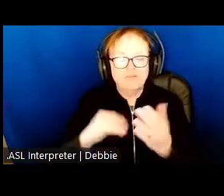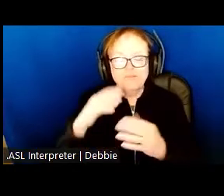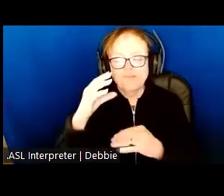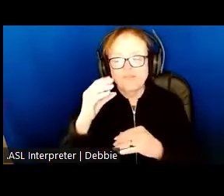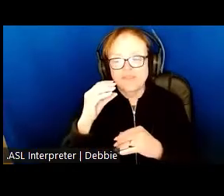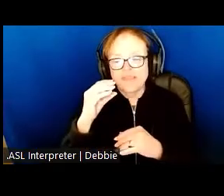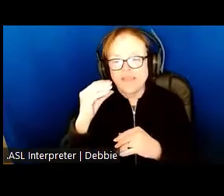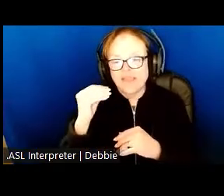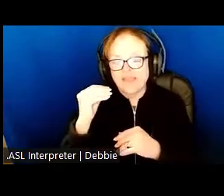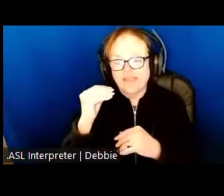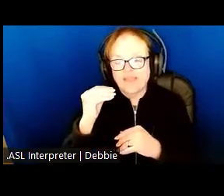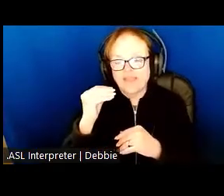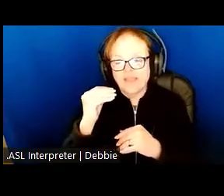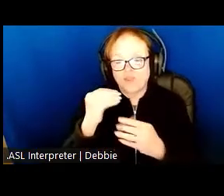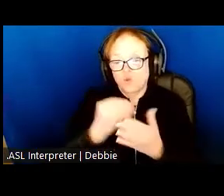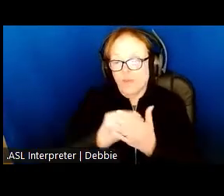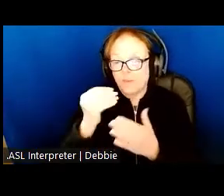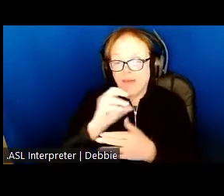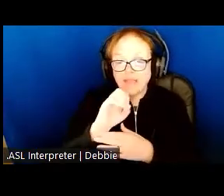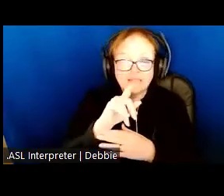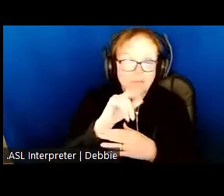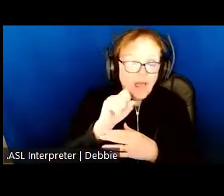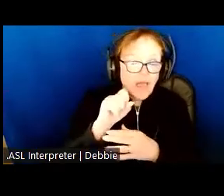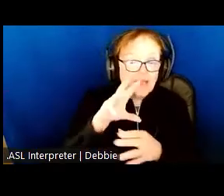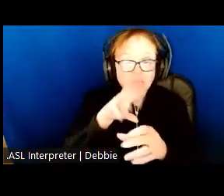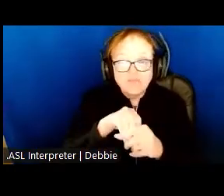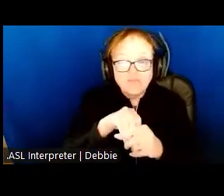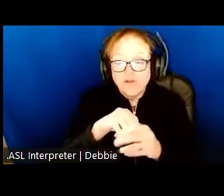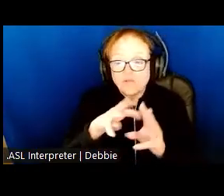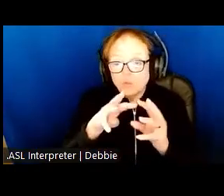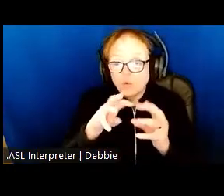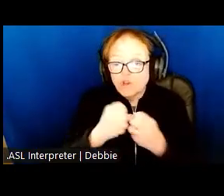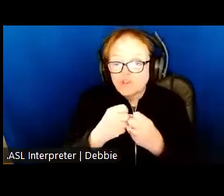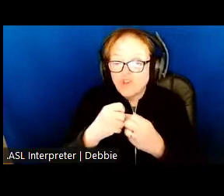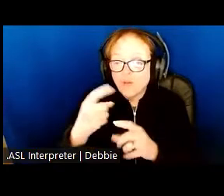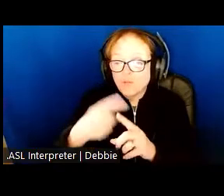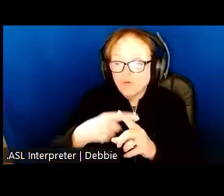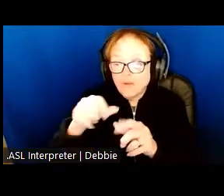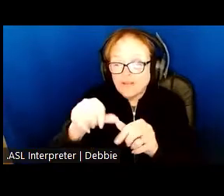supplies, participate in a workshop, rent studio space or pay their mortgage, obtain